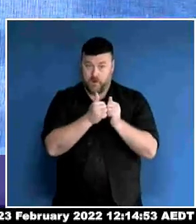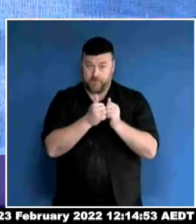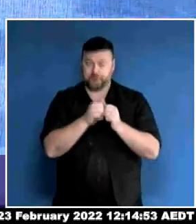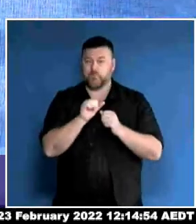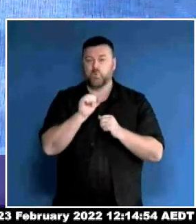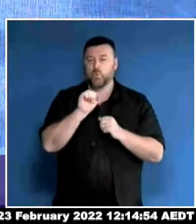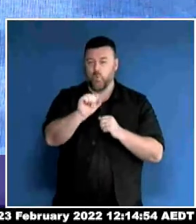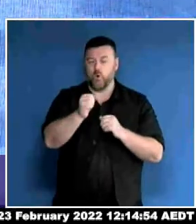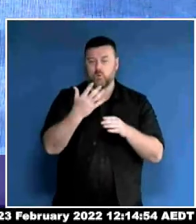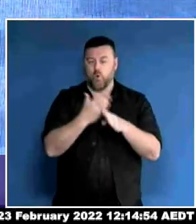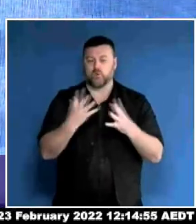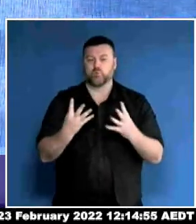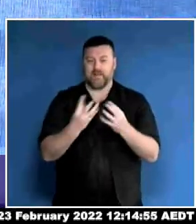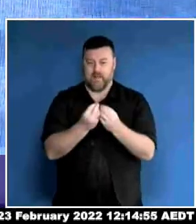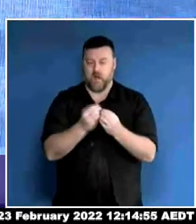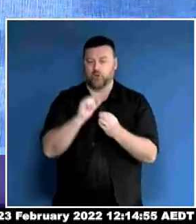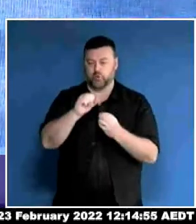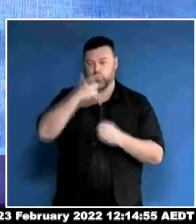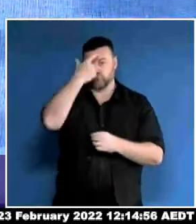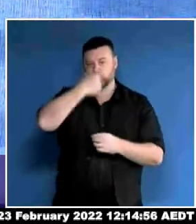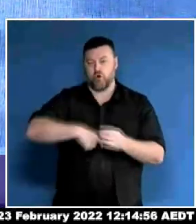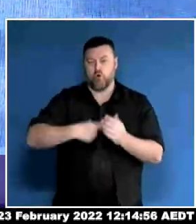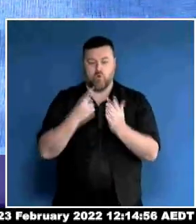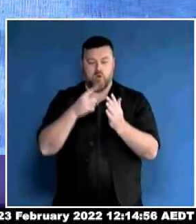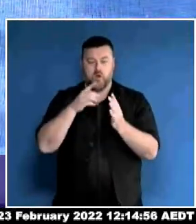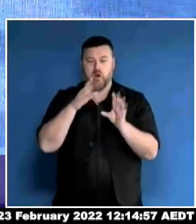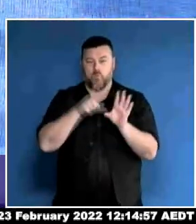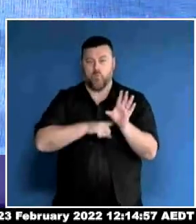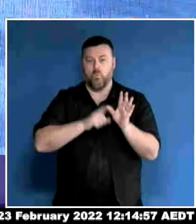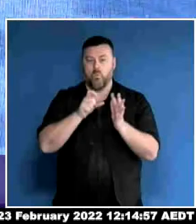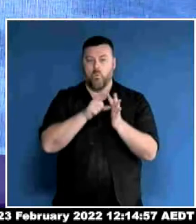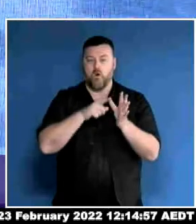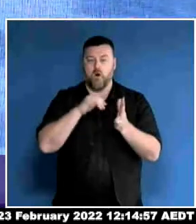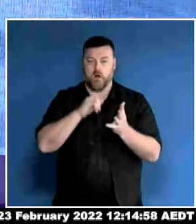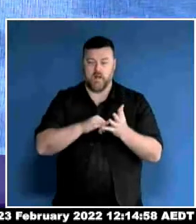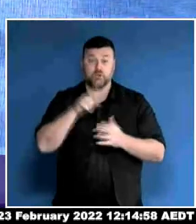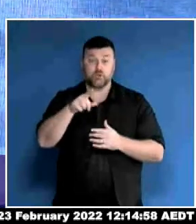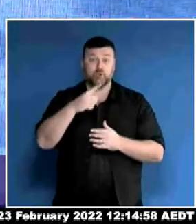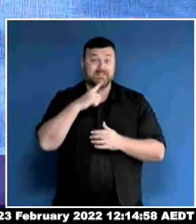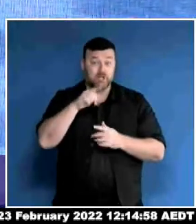had a very positive impact. Can you please share that with the Commissioners?